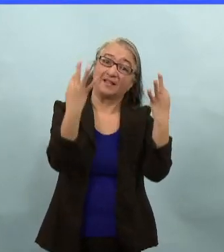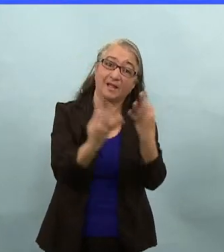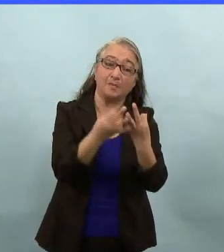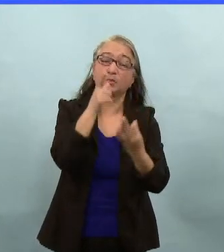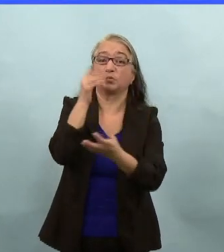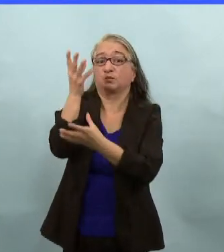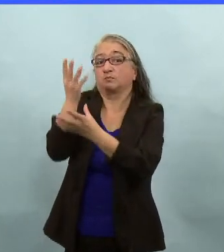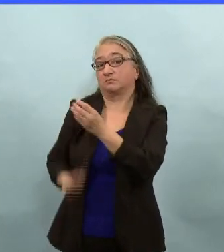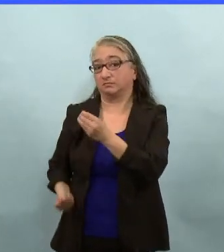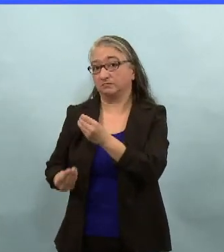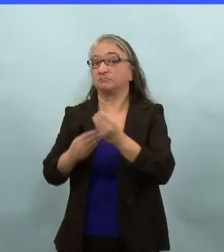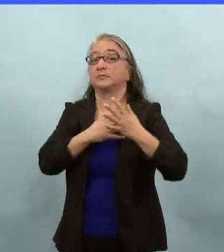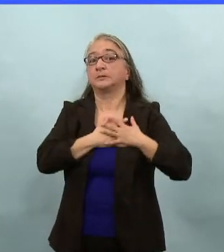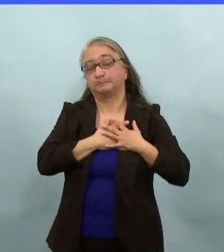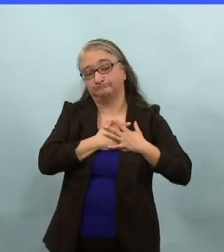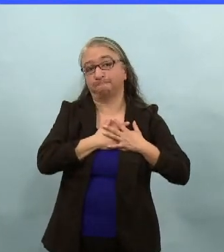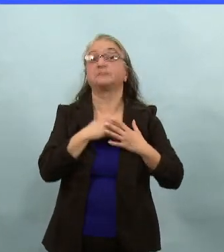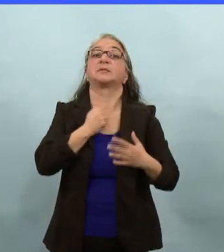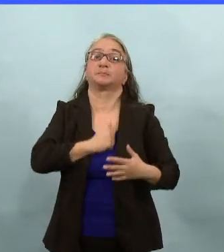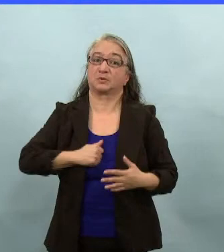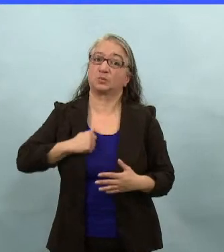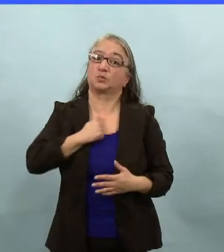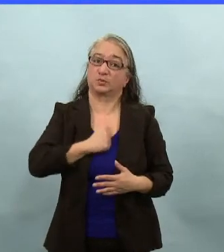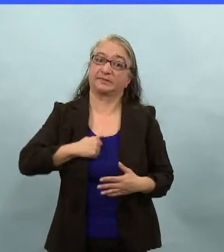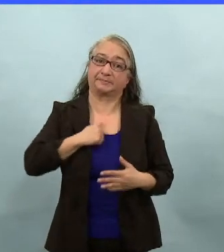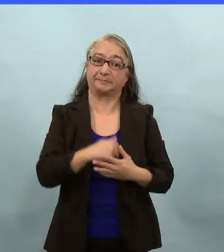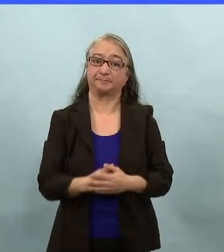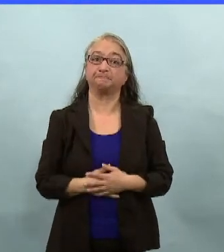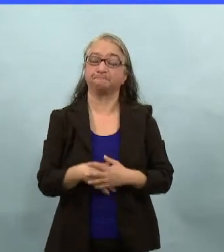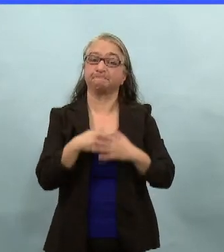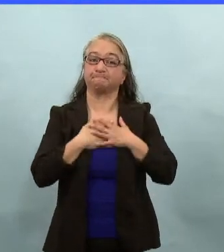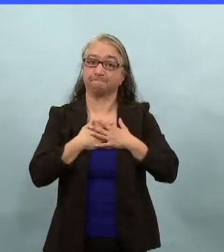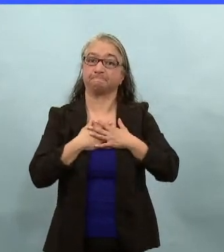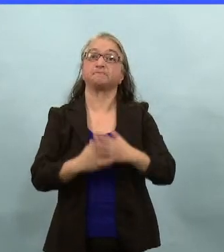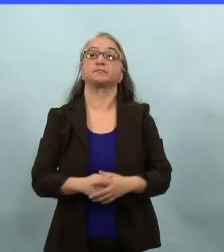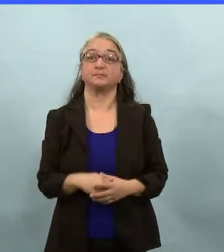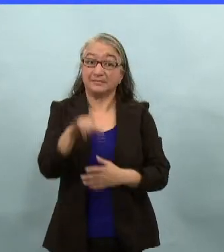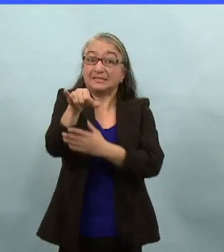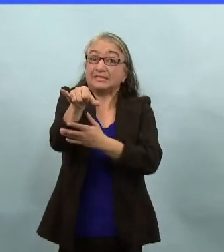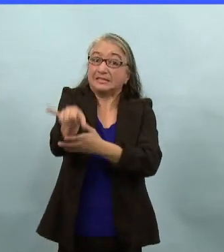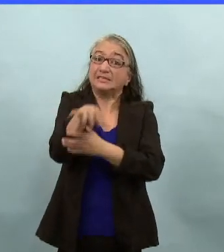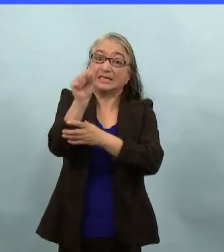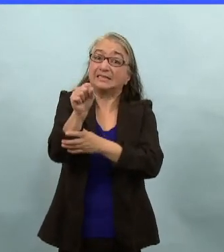one we take this very very seriously and our way out of this is to encourage your